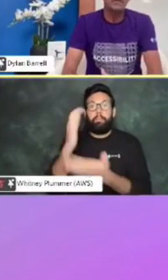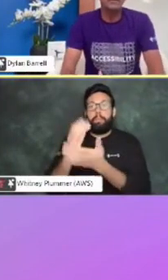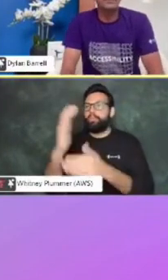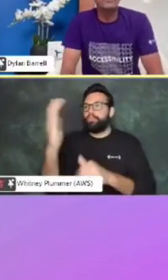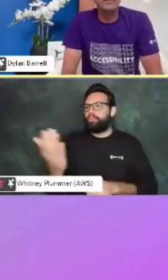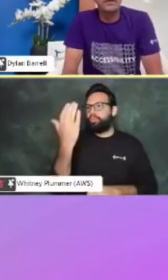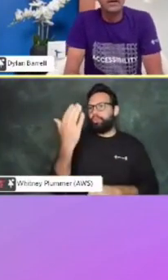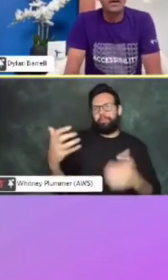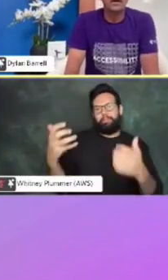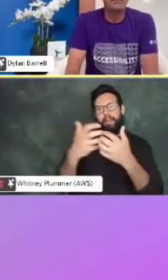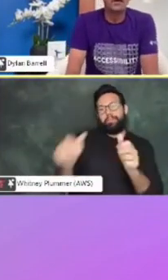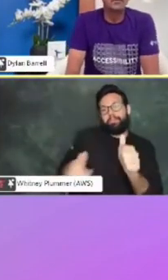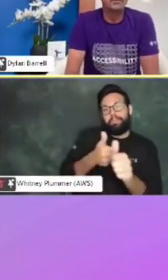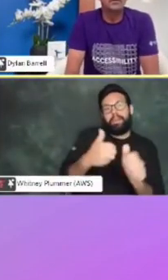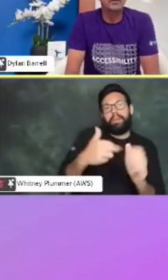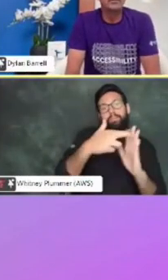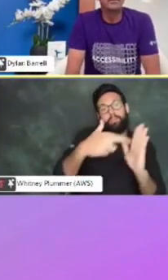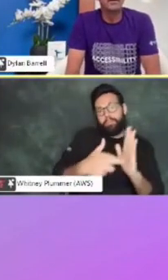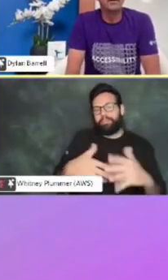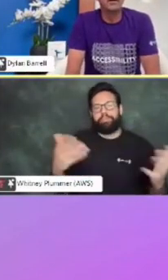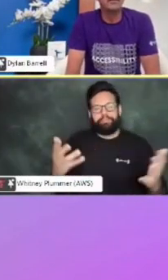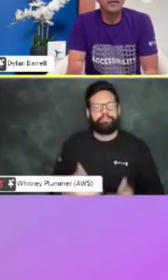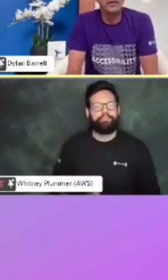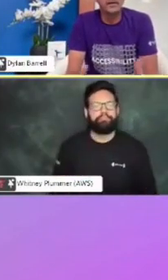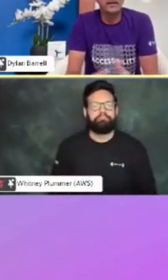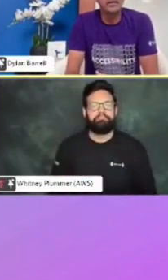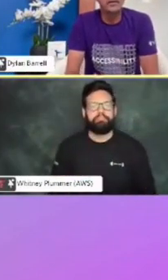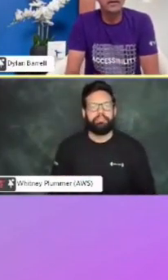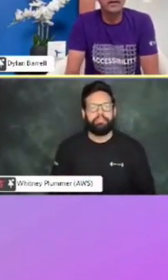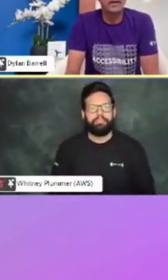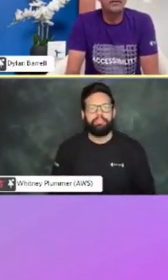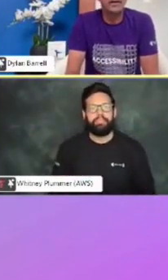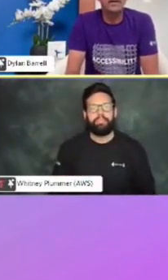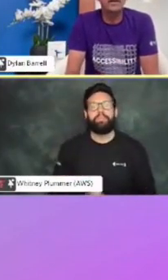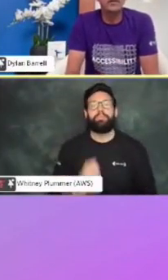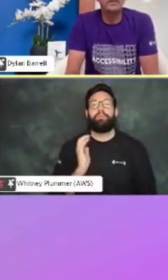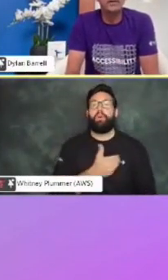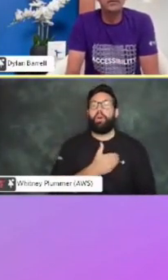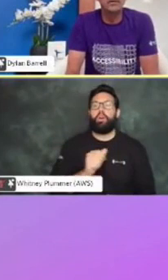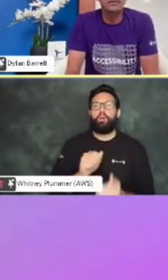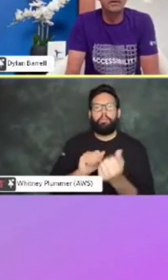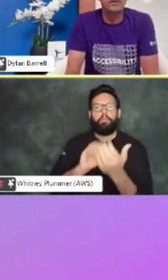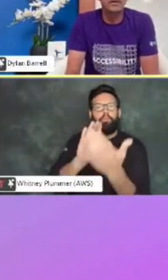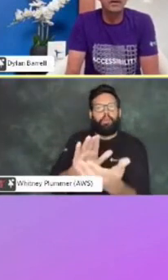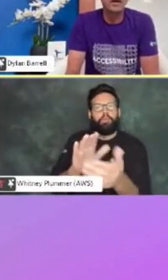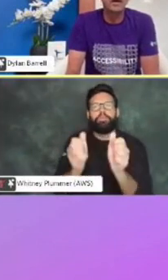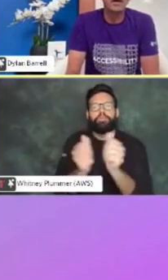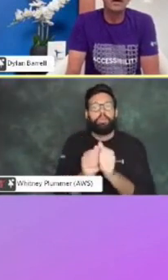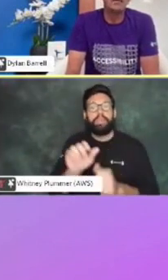So Deque approach to artificial intelligence is really a human-centric approach.